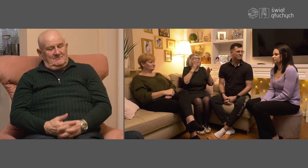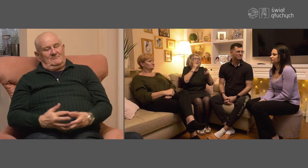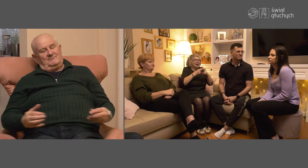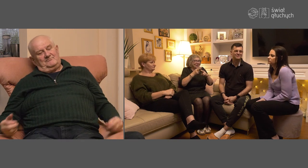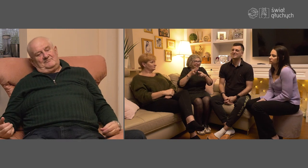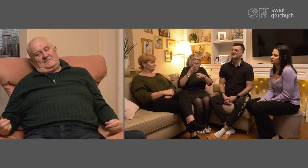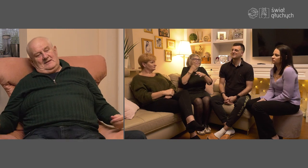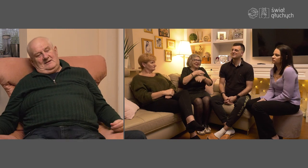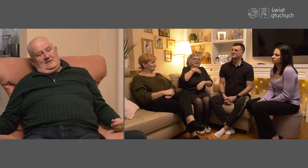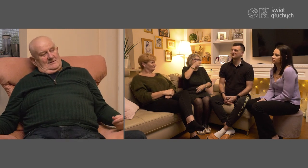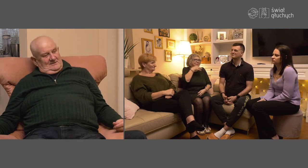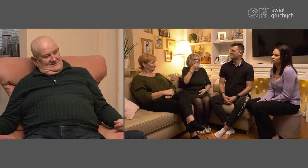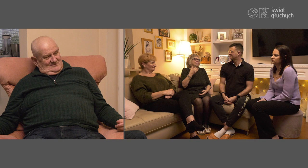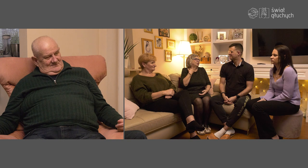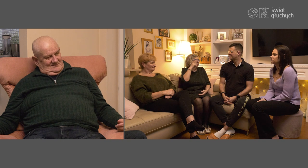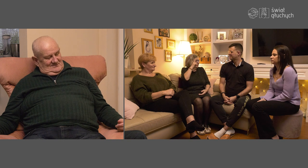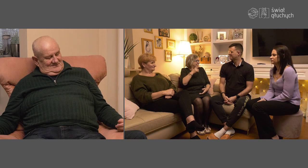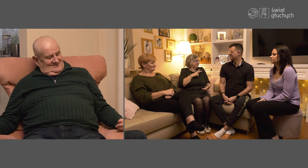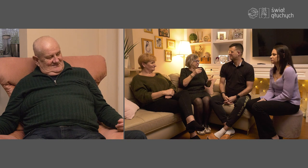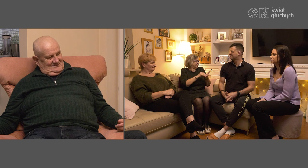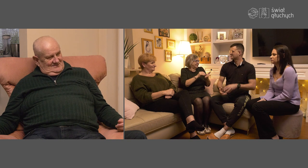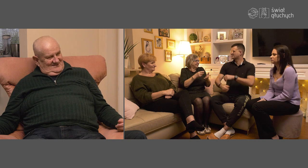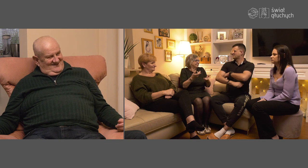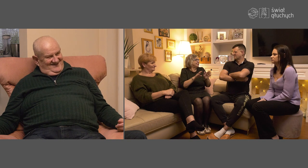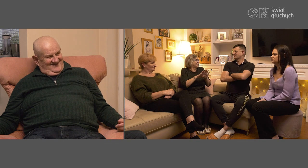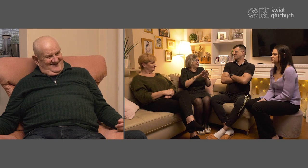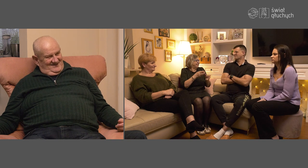Little by little things got better. To the boarding school unaccustomed.